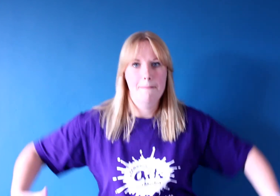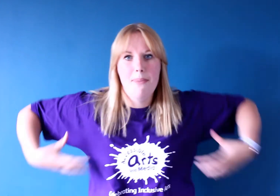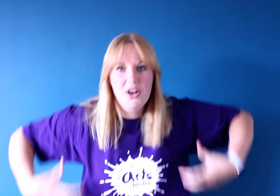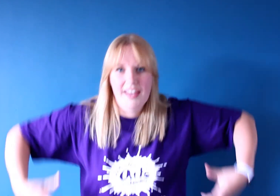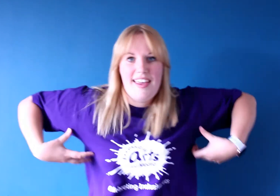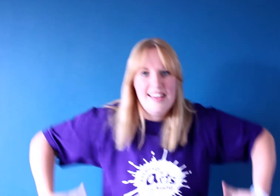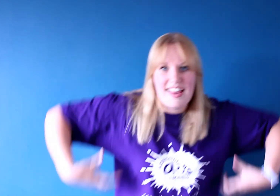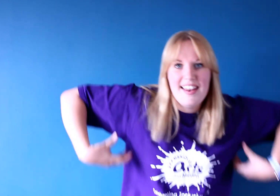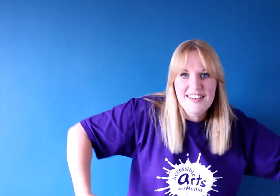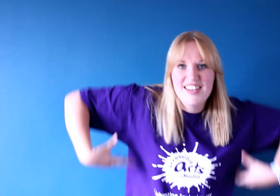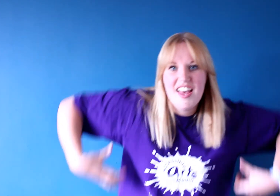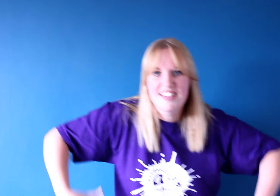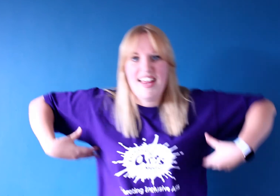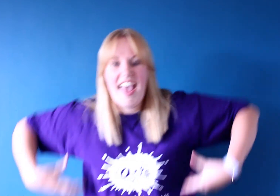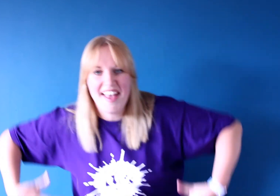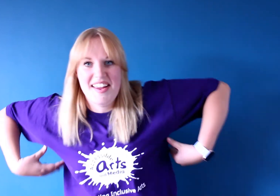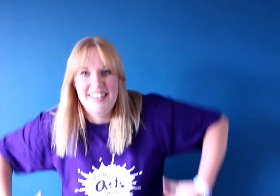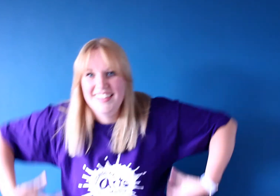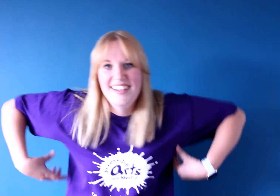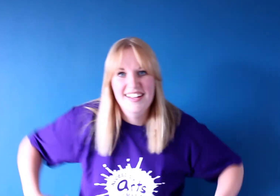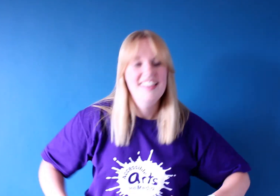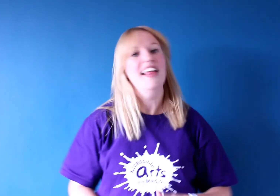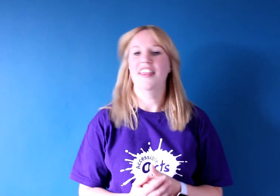Monkeys entertain.